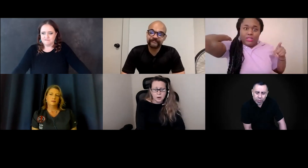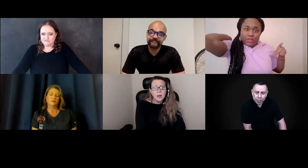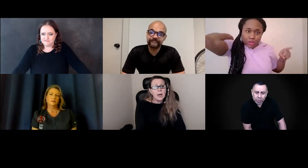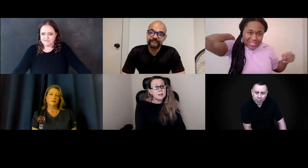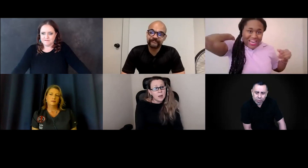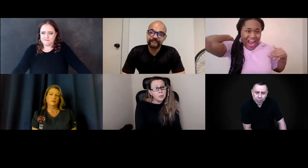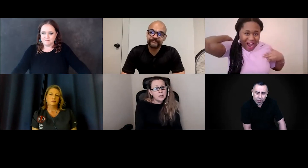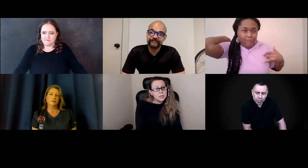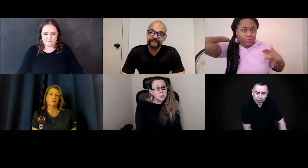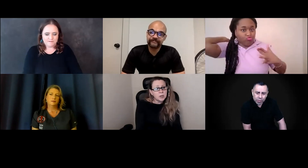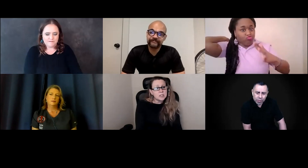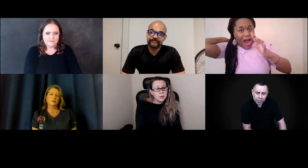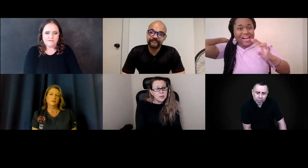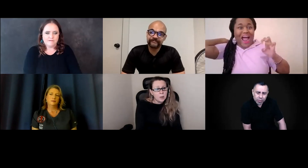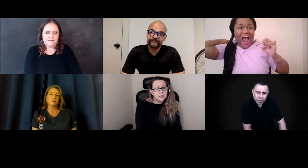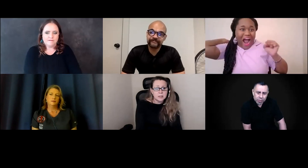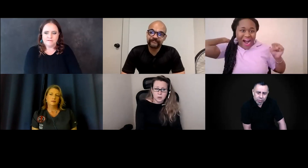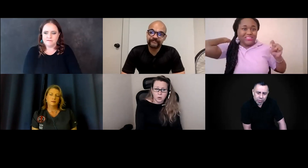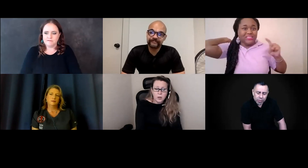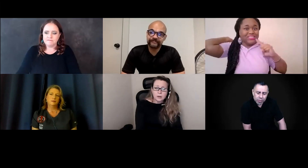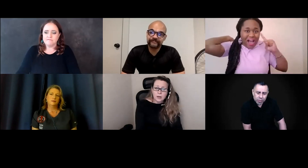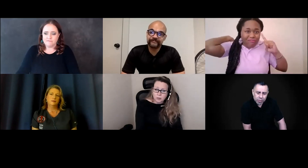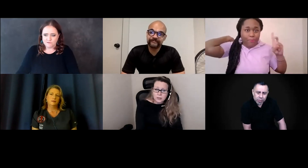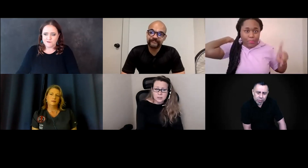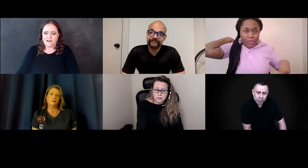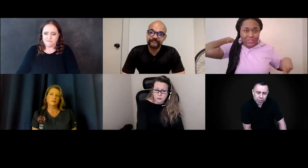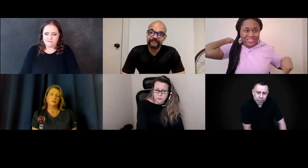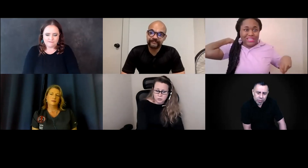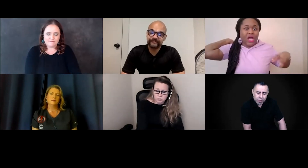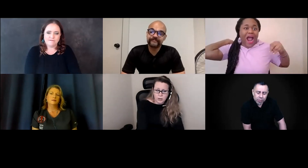At that point the interpreter can speak up say no, not only does the deaf student have